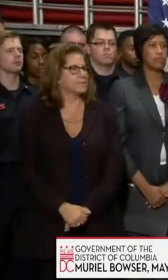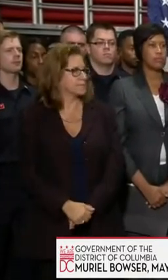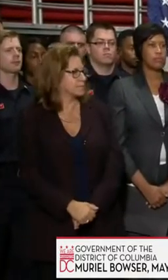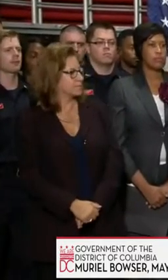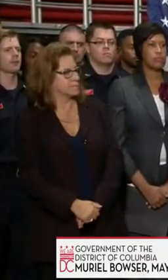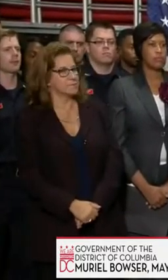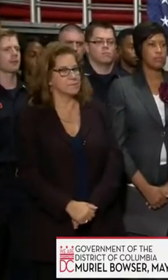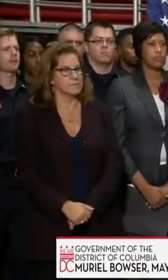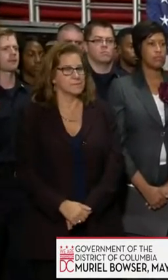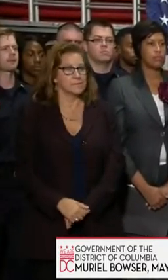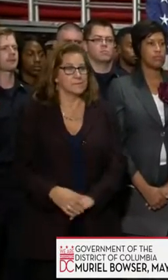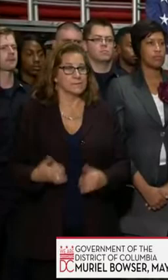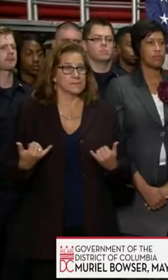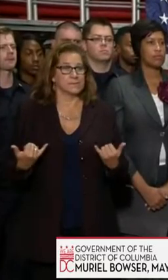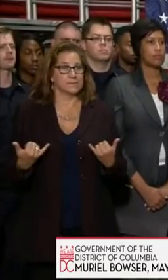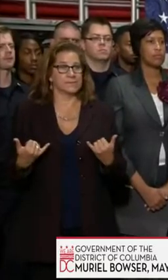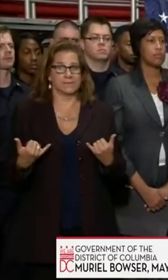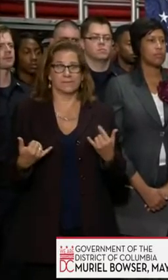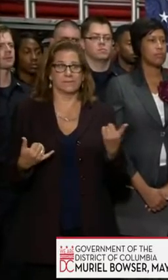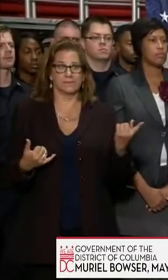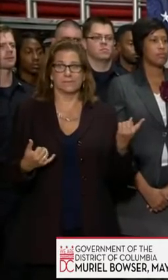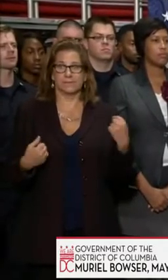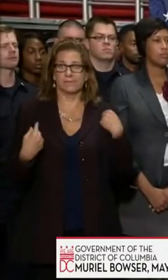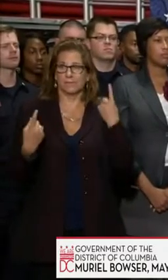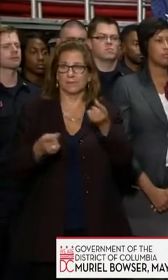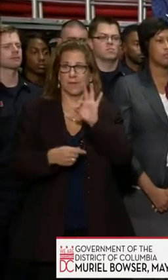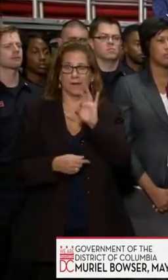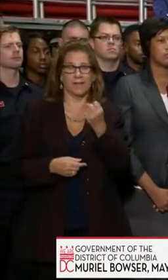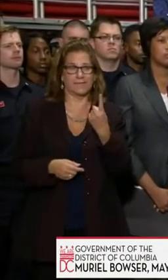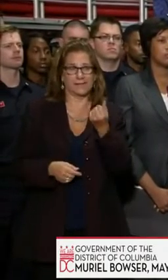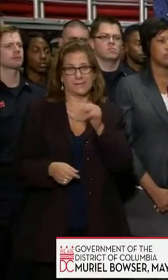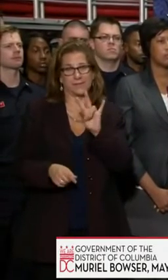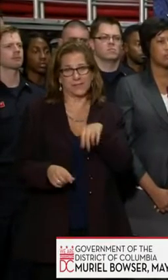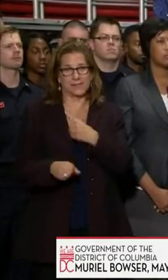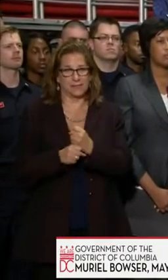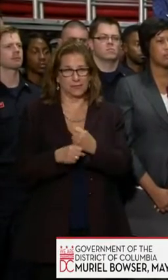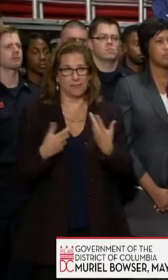OUT ON 9/11 IN NEW YORK CITY, SHANKSVILLE, PENNSYLVANIA AND